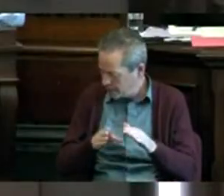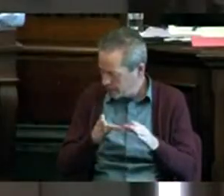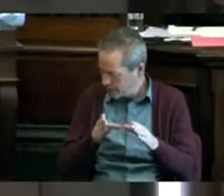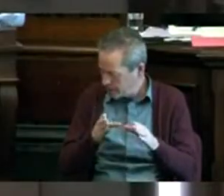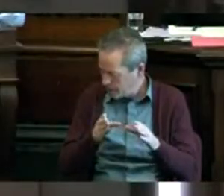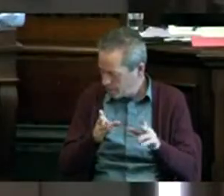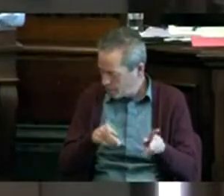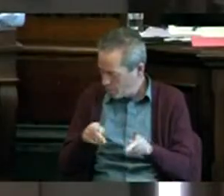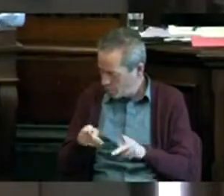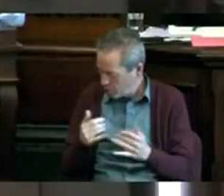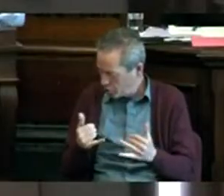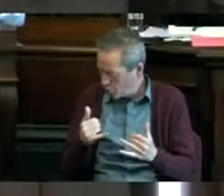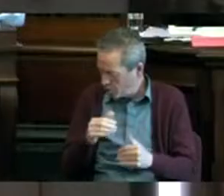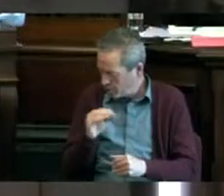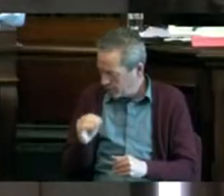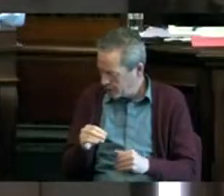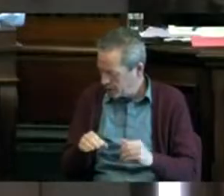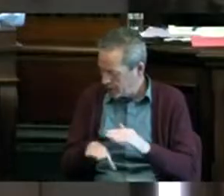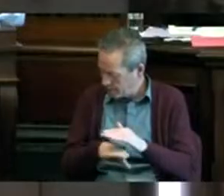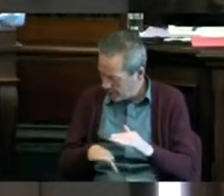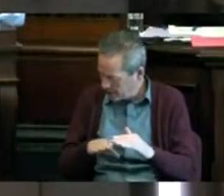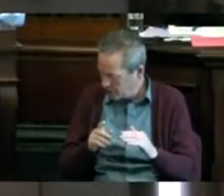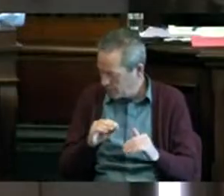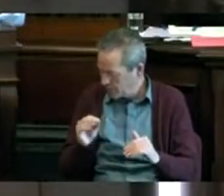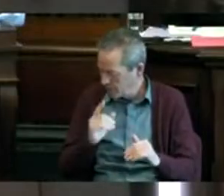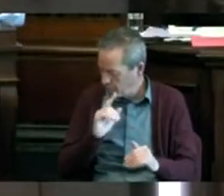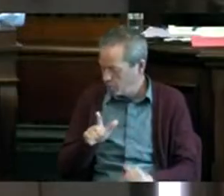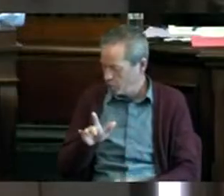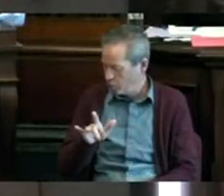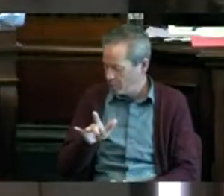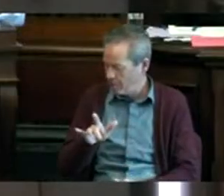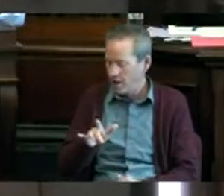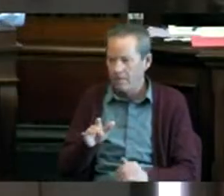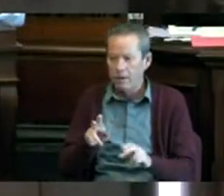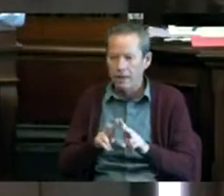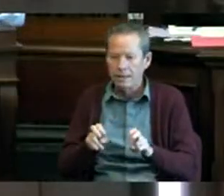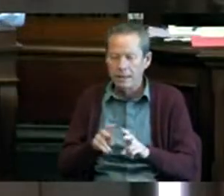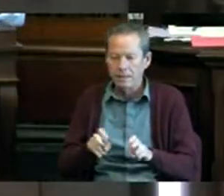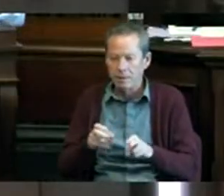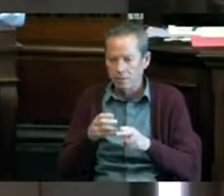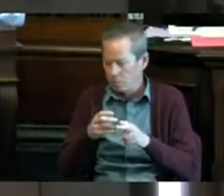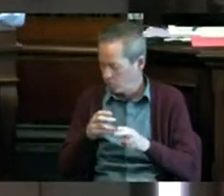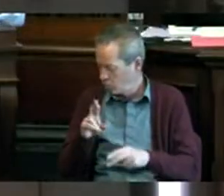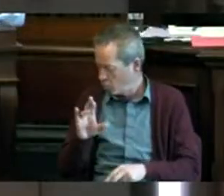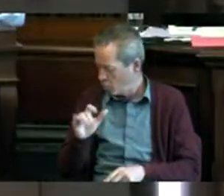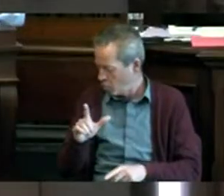introduction number 180 determining and certifying base proportions, current percentages